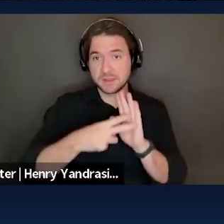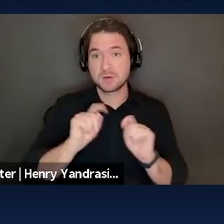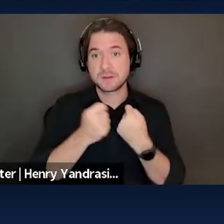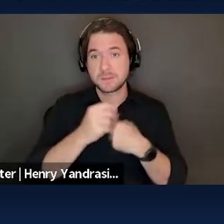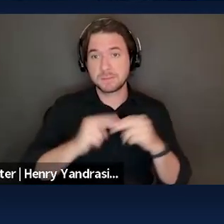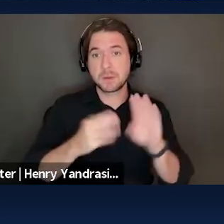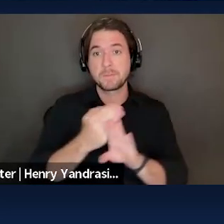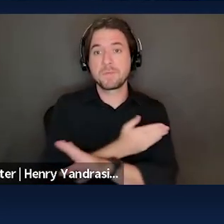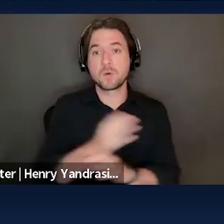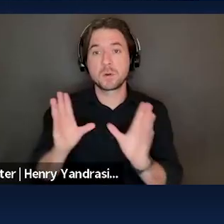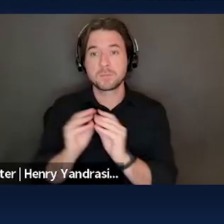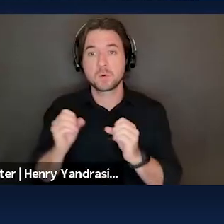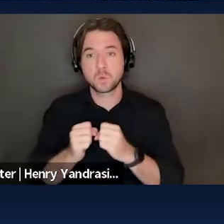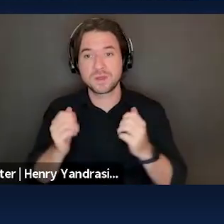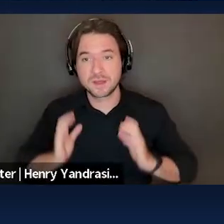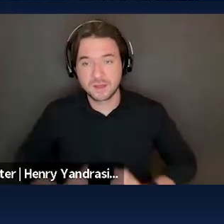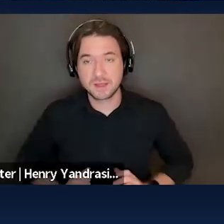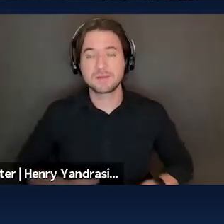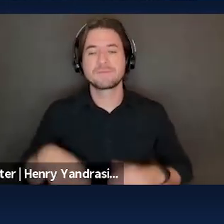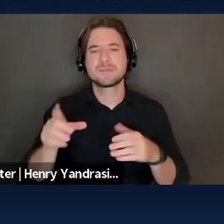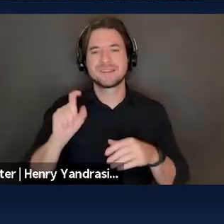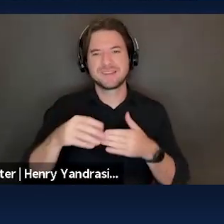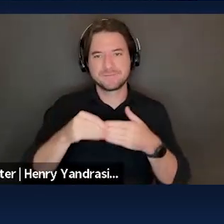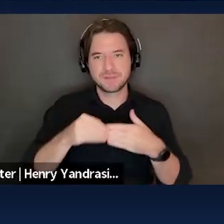The need for flexibility and balancing schedules and team composition.